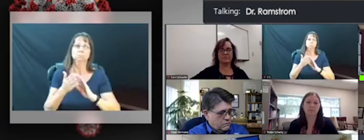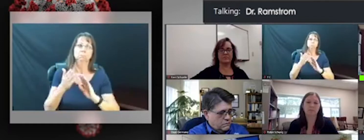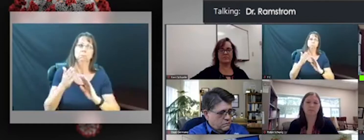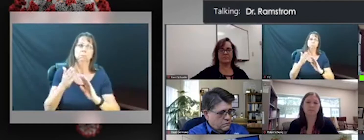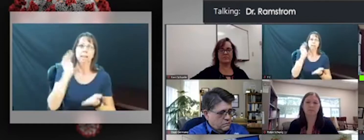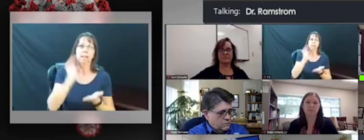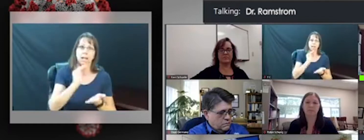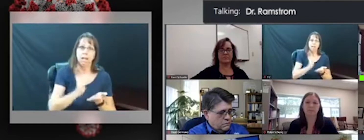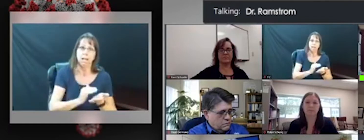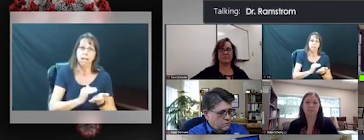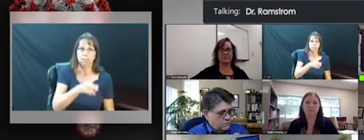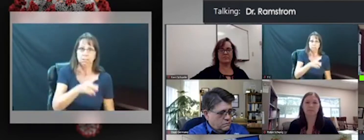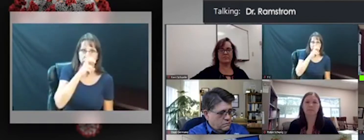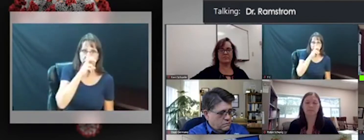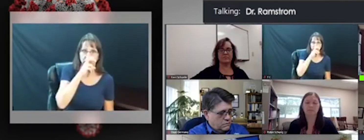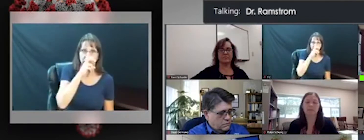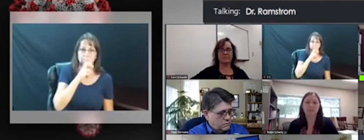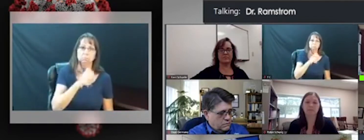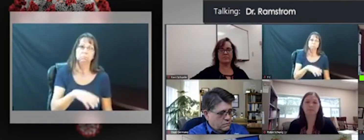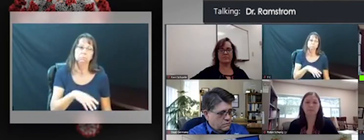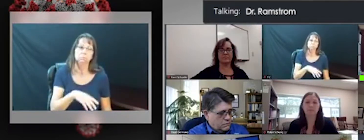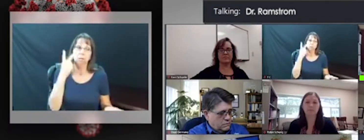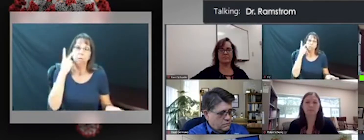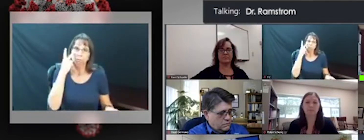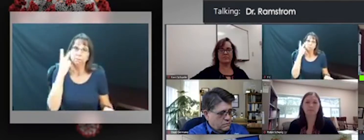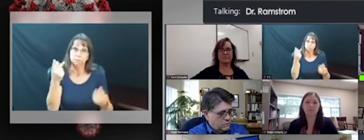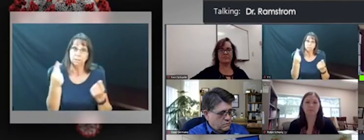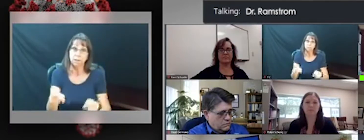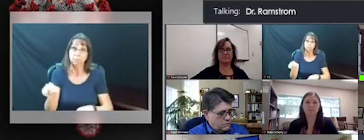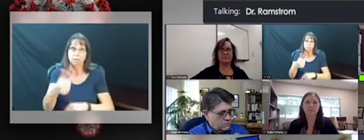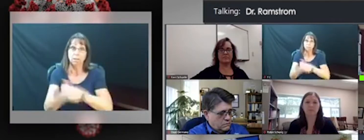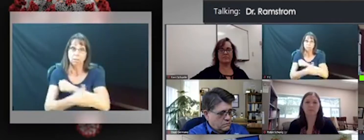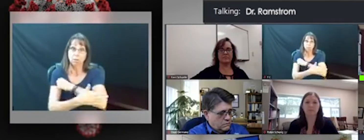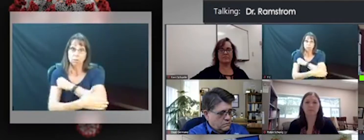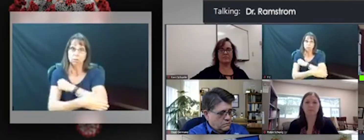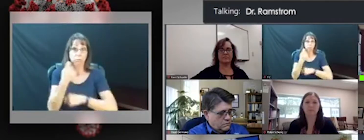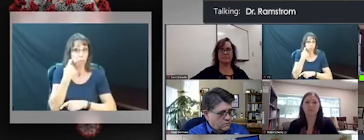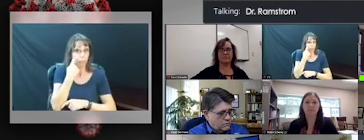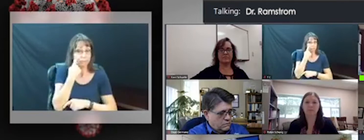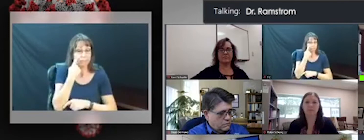work. We've seen it work in other counties very recently. I think Butte County is probably the